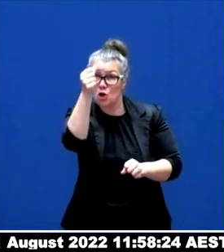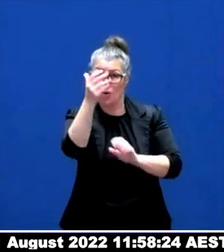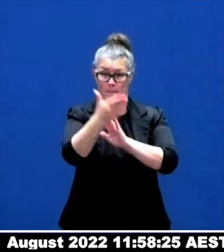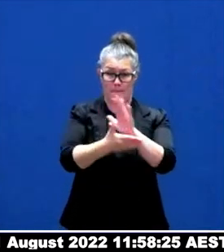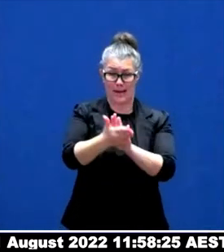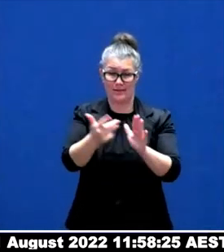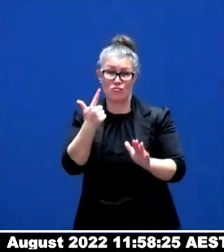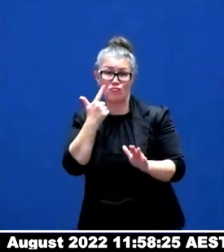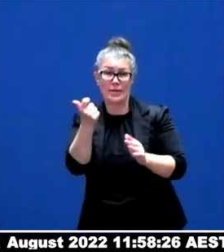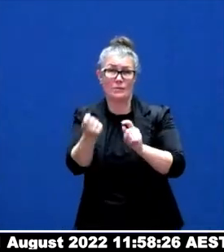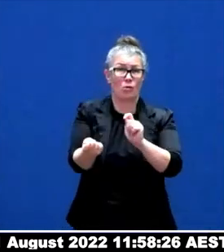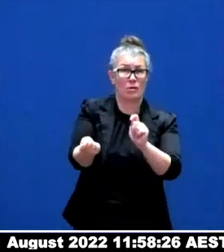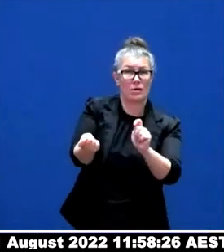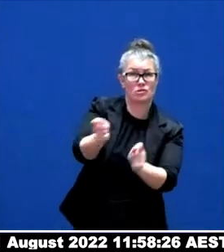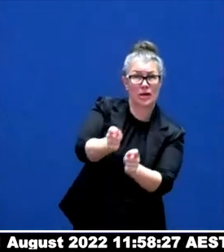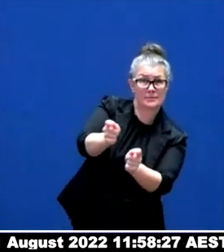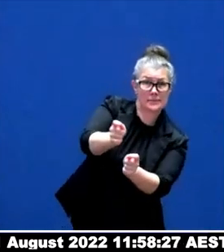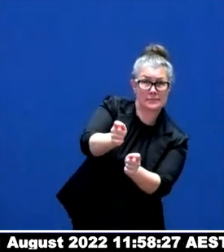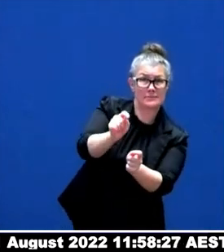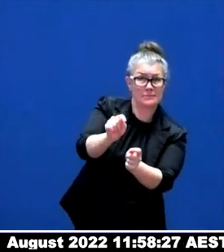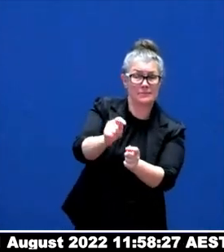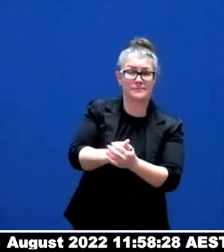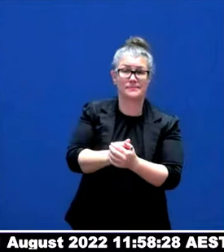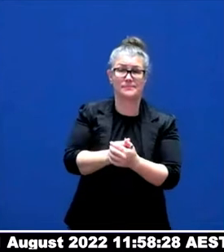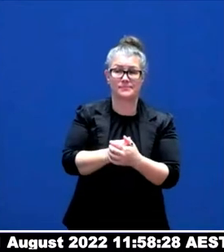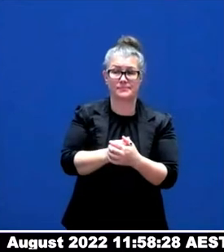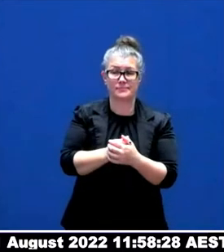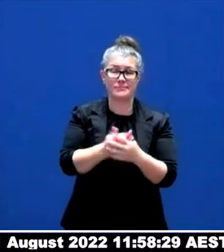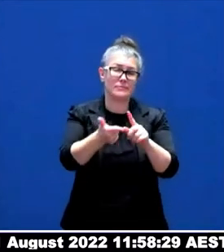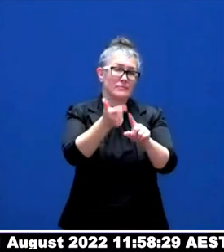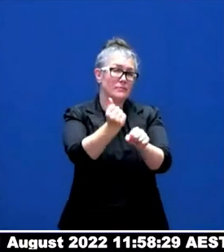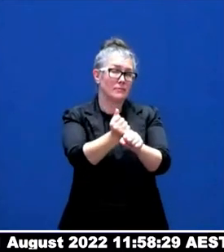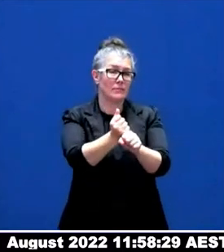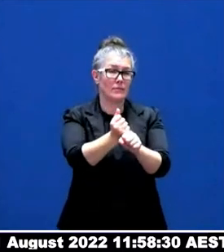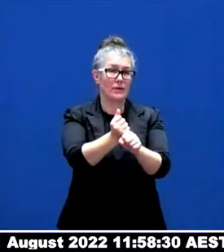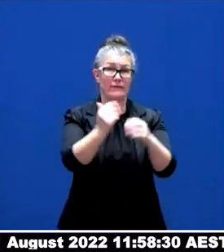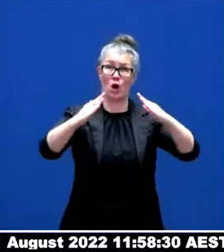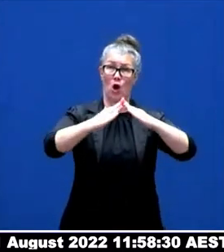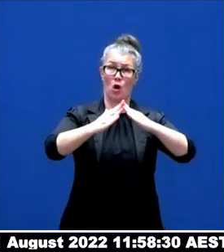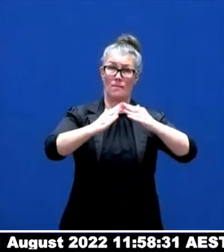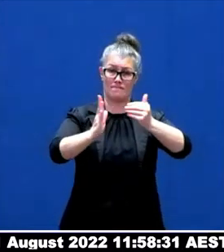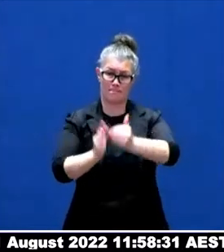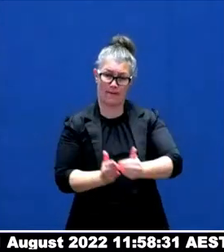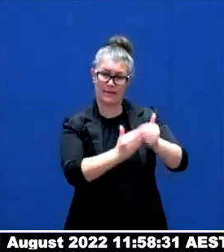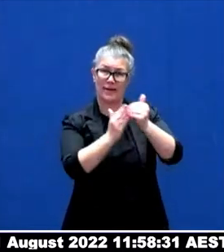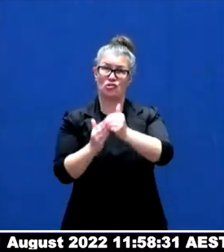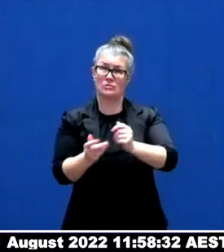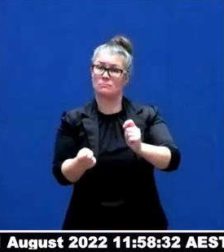Right. And this is an example, isn't it, in terms of home modifications, to how reasonable adjustment might work in practice?